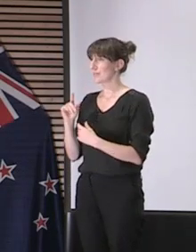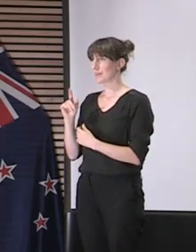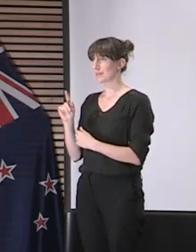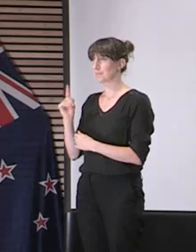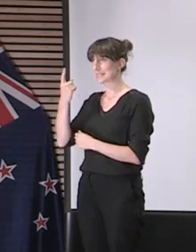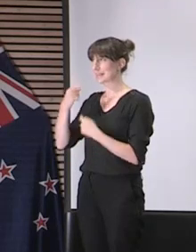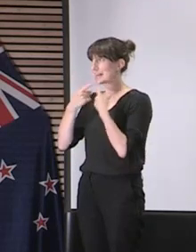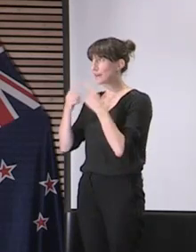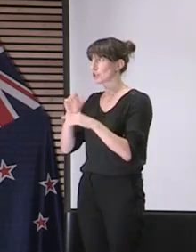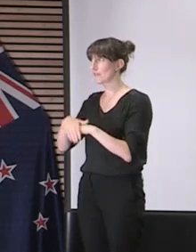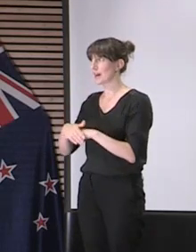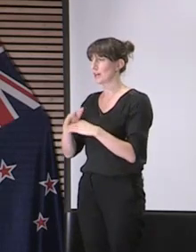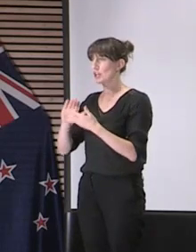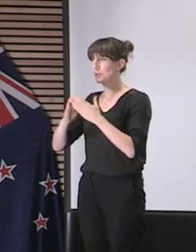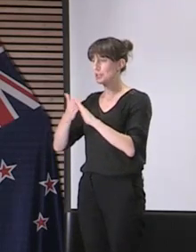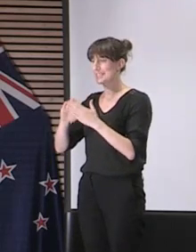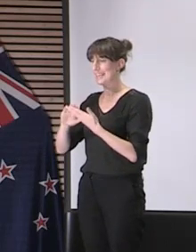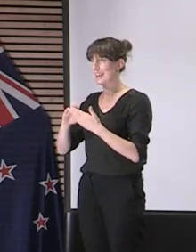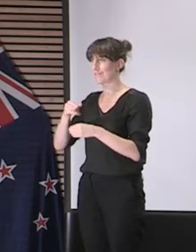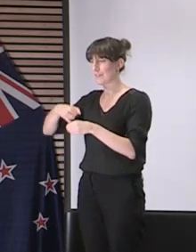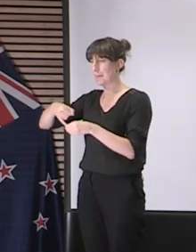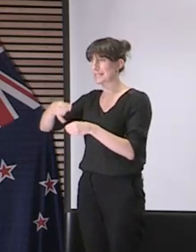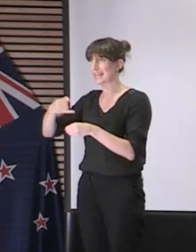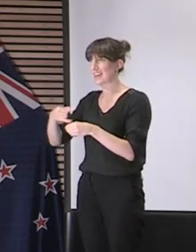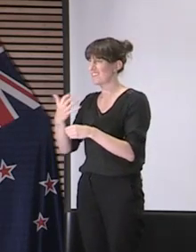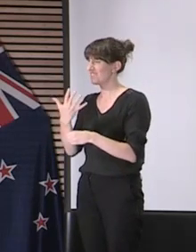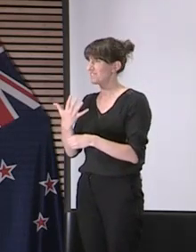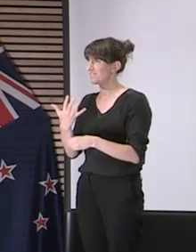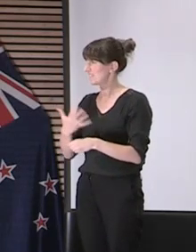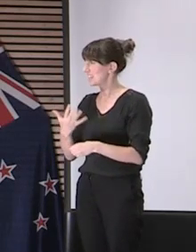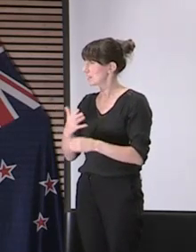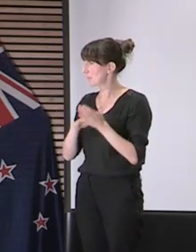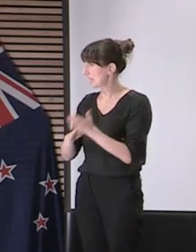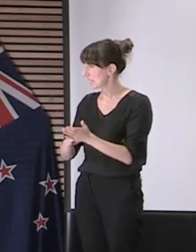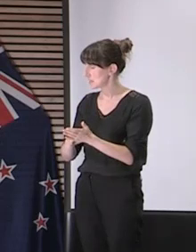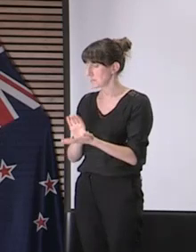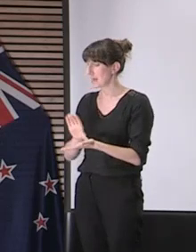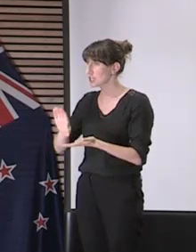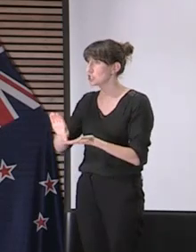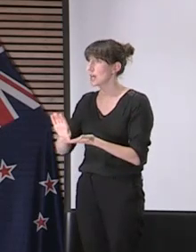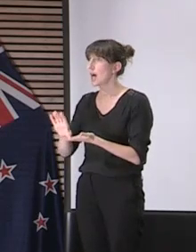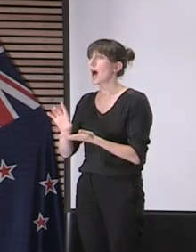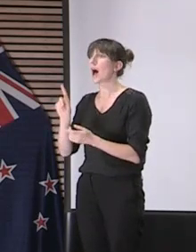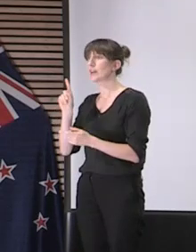health made some announcements about some funding for